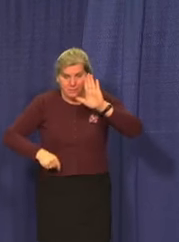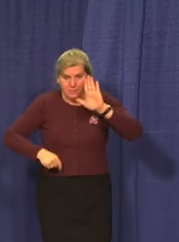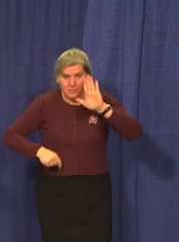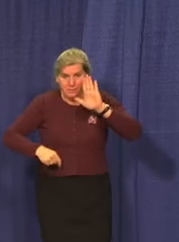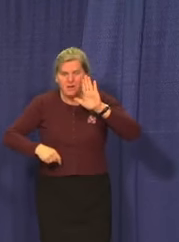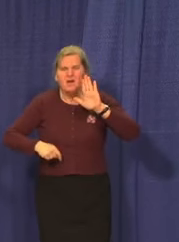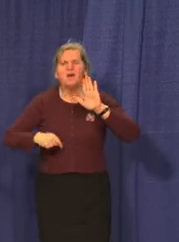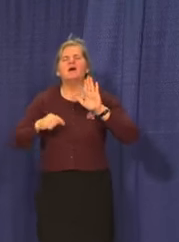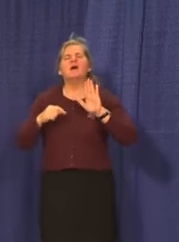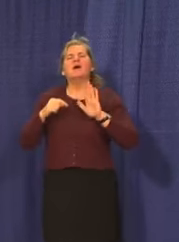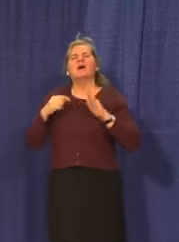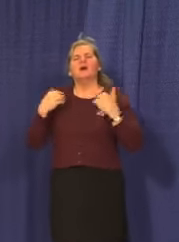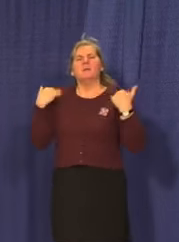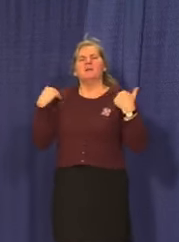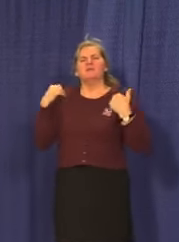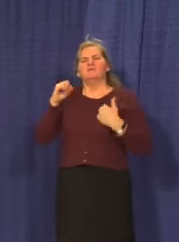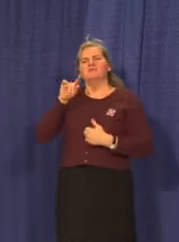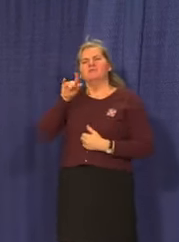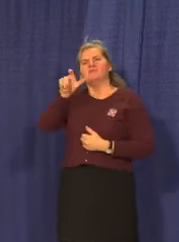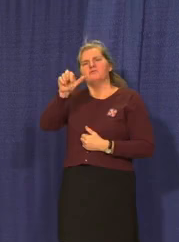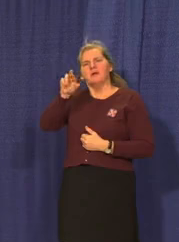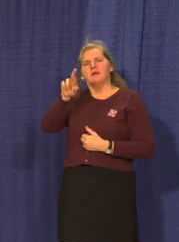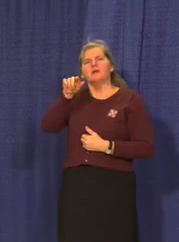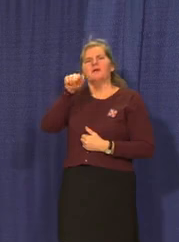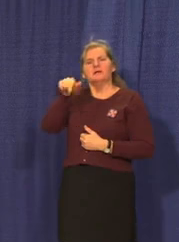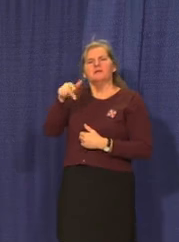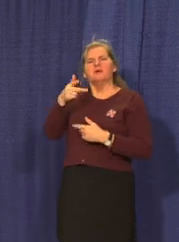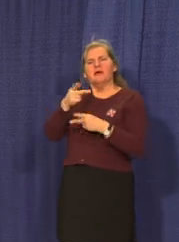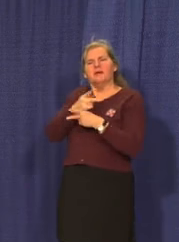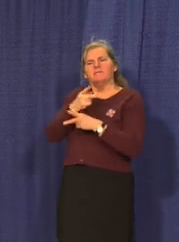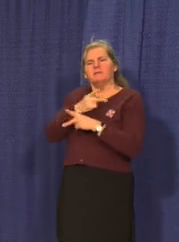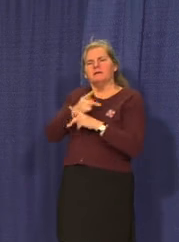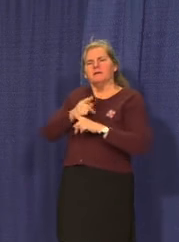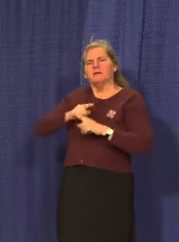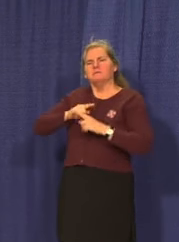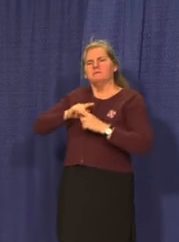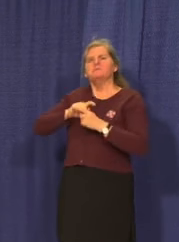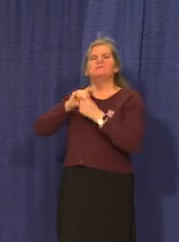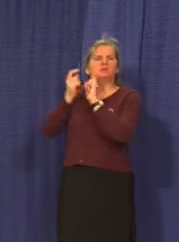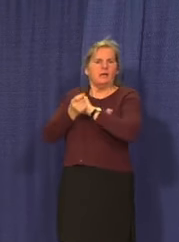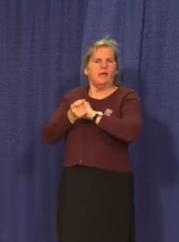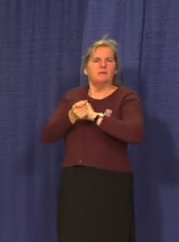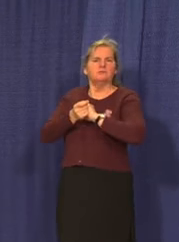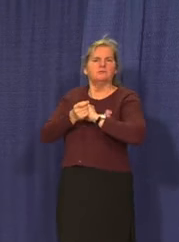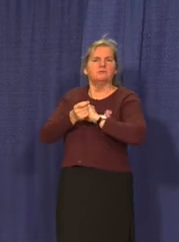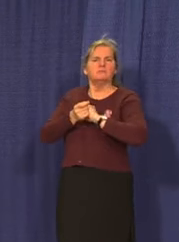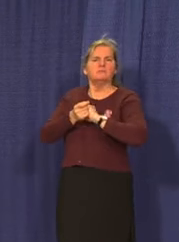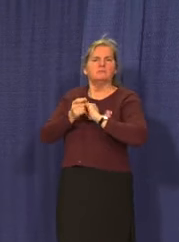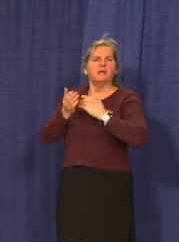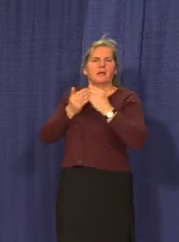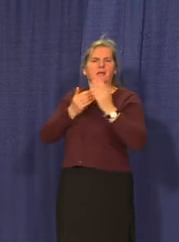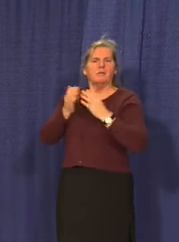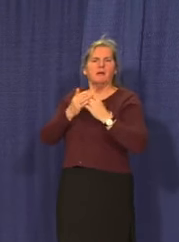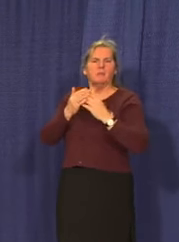MINISTER STRIKER AND HIS TEAM WERE WORKING ON CHANGING UP MODELS ANYWAY, EVEN BEFORE THIS ANNOUNCEMENT.